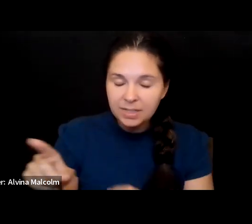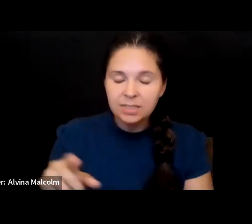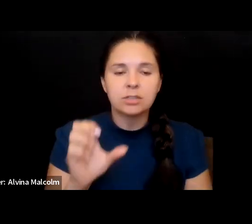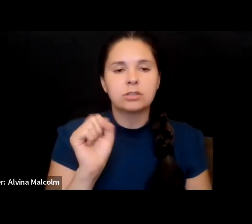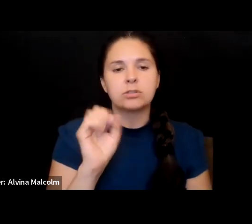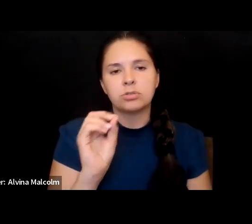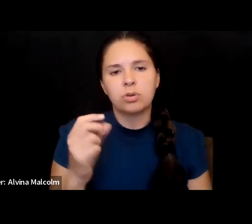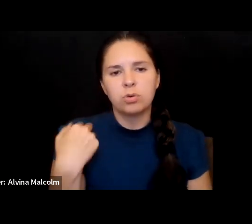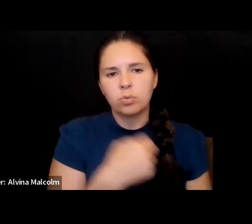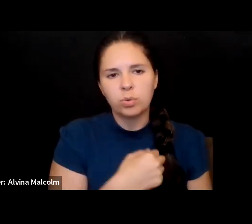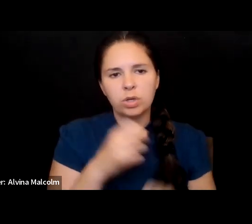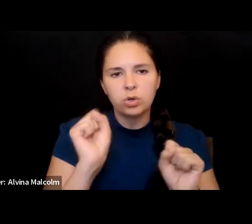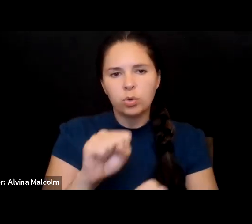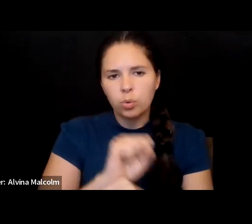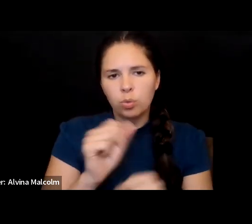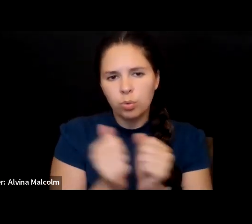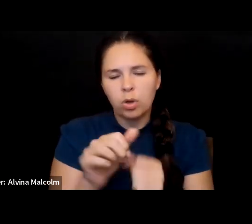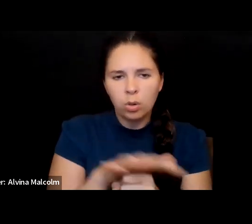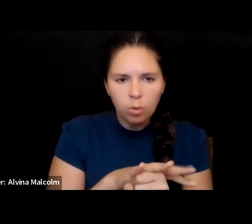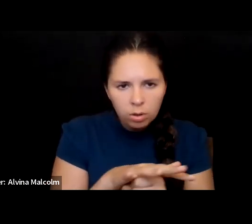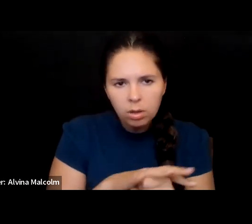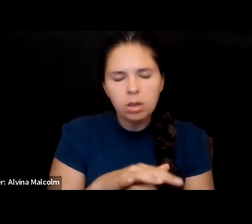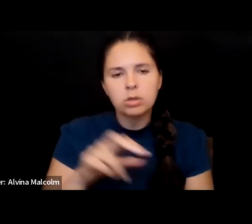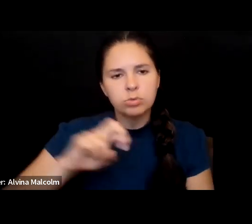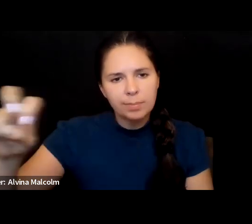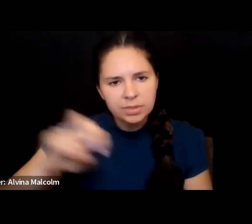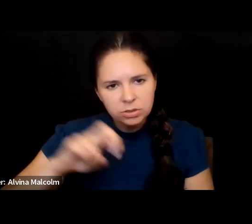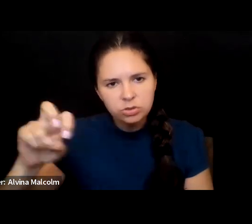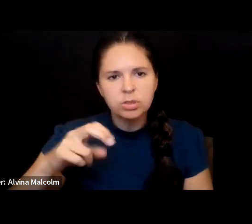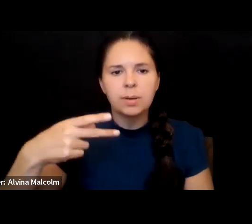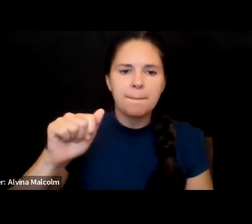worked in there and were part of the team and got to understand what was